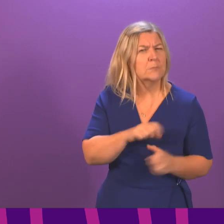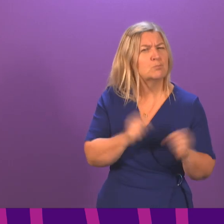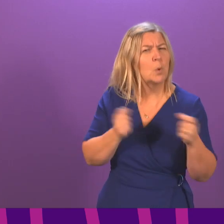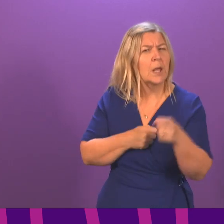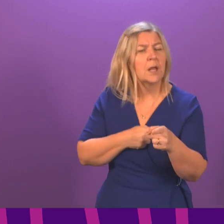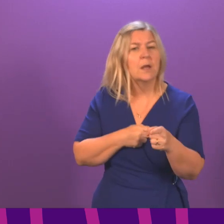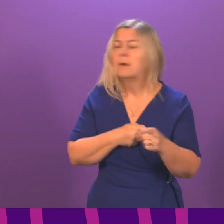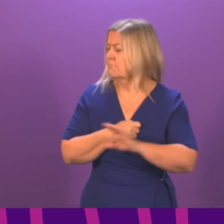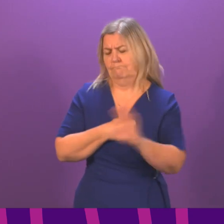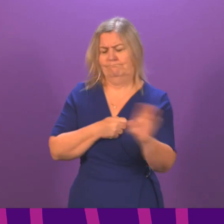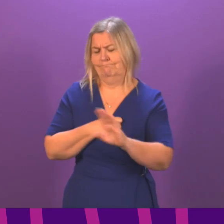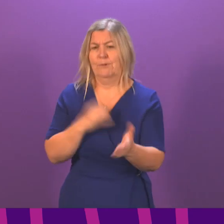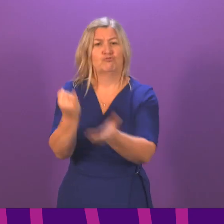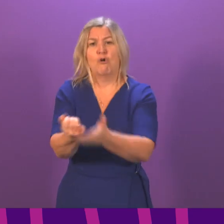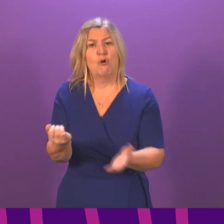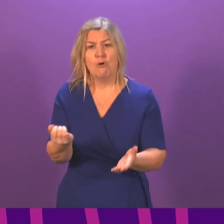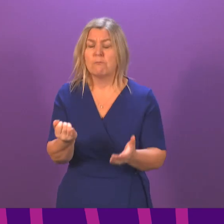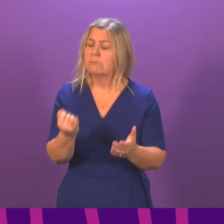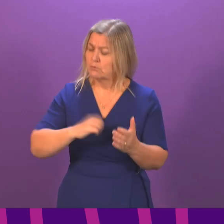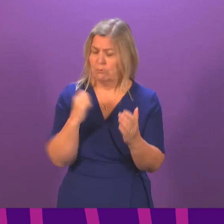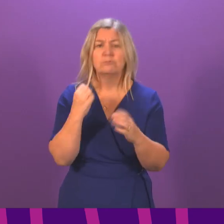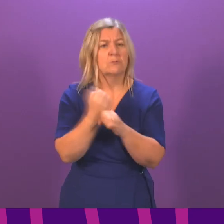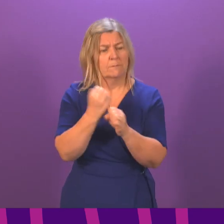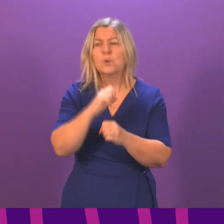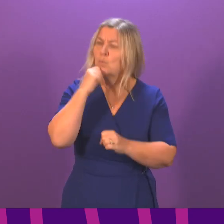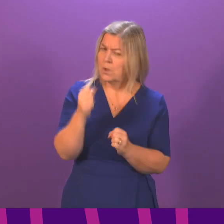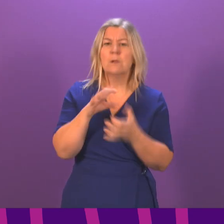is co-operating and will continue to co-operate with the inquiry. Nobody is being blocked